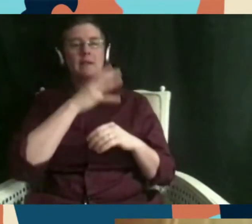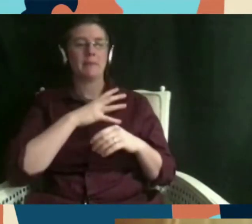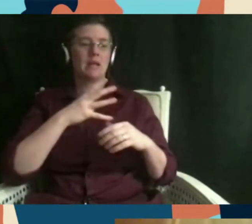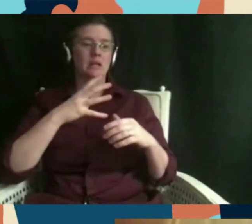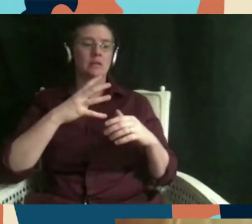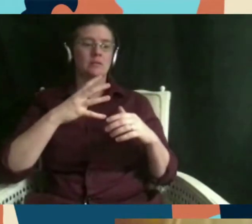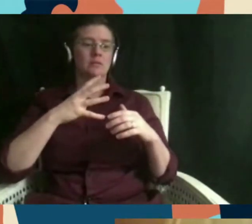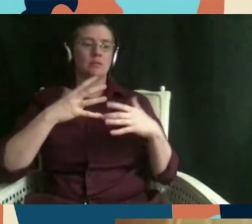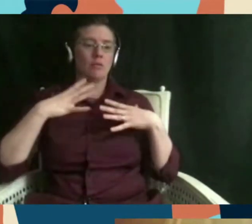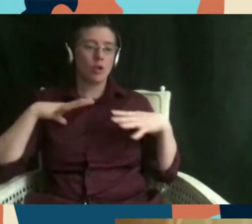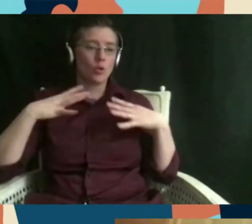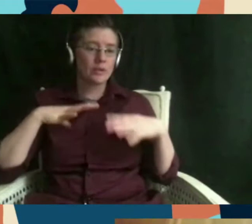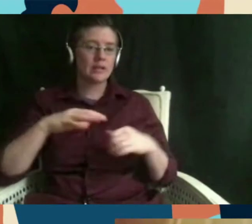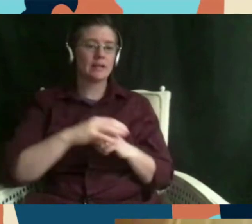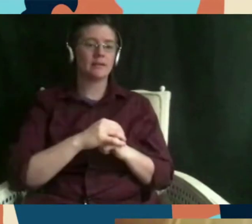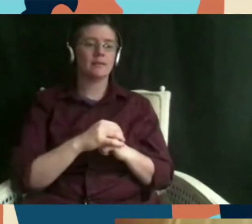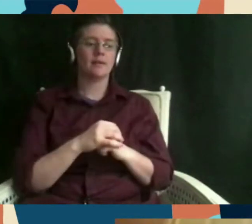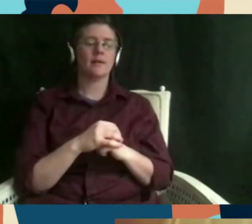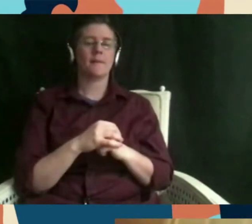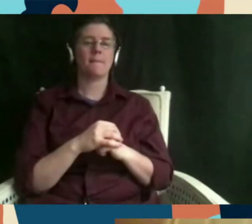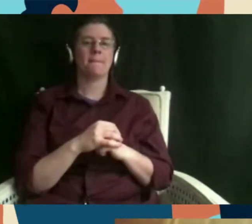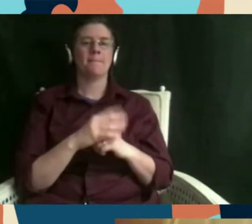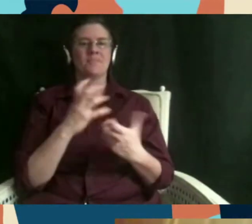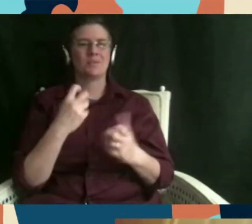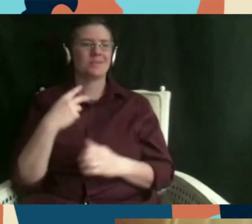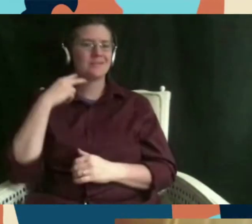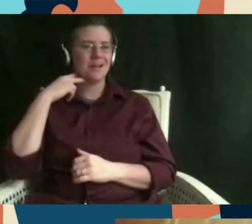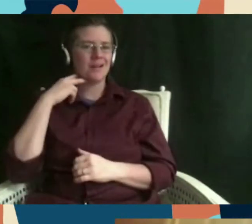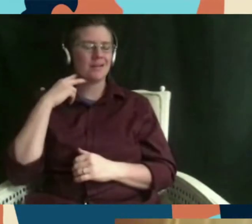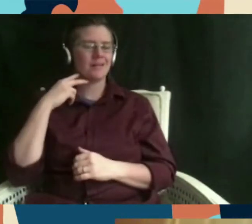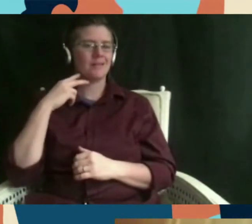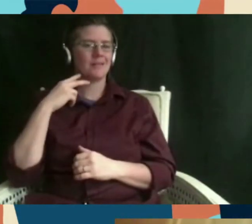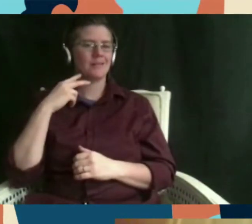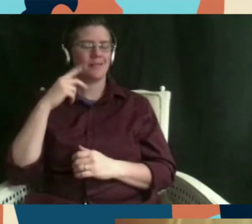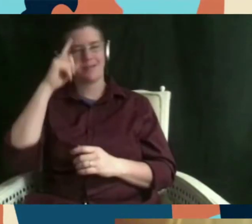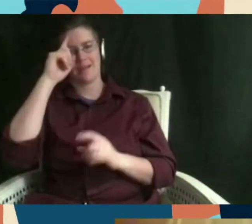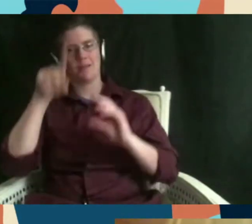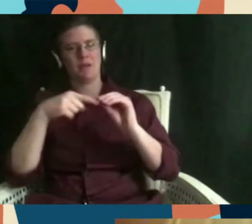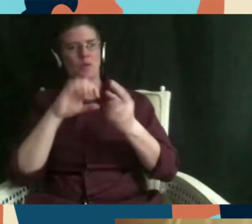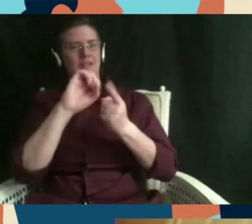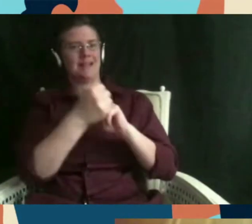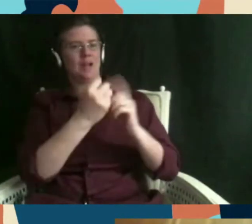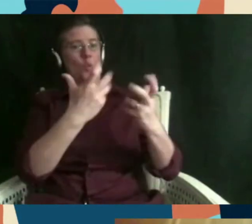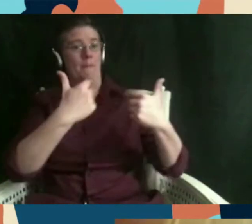in being what society wanted me me to be as a non-binary person but now i'm moving away